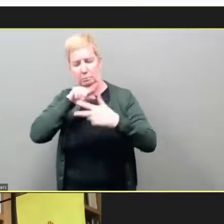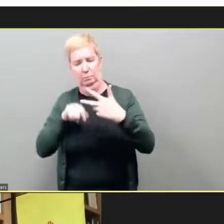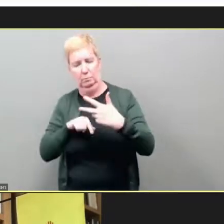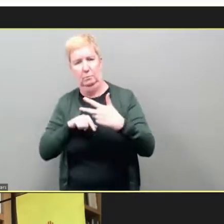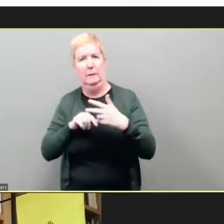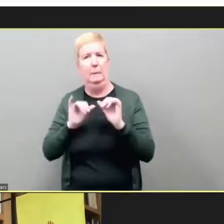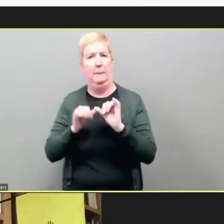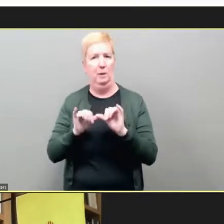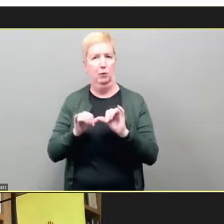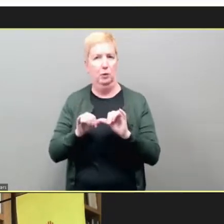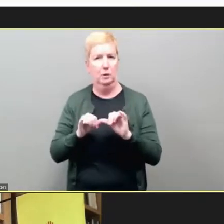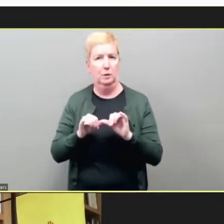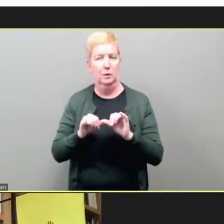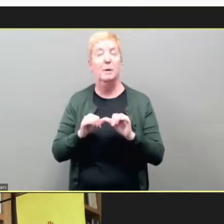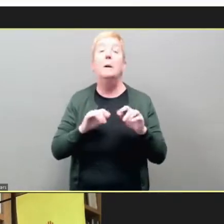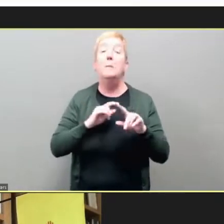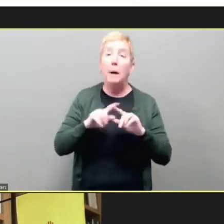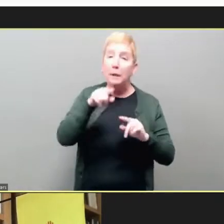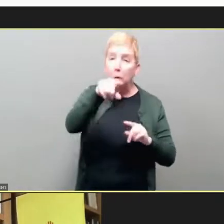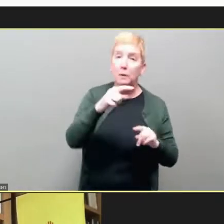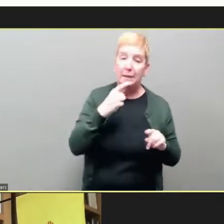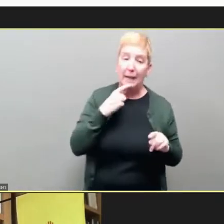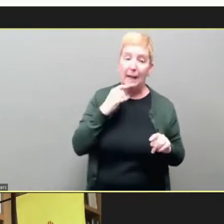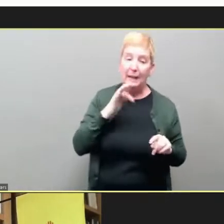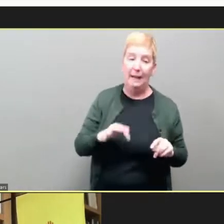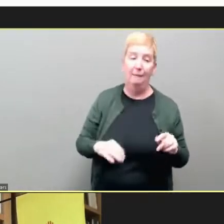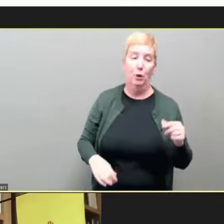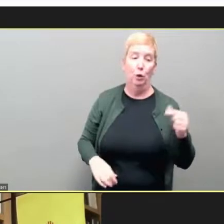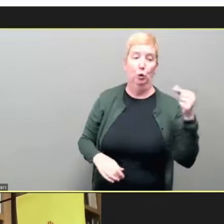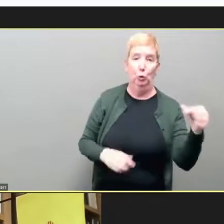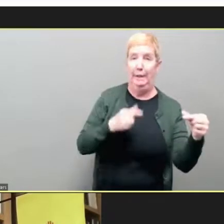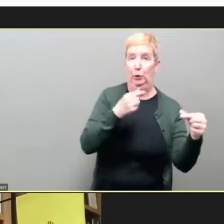have been in Green for two Different evaluation periods. Hence there in